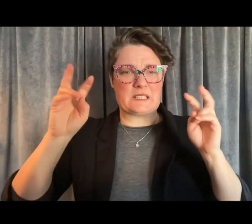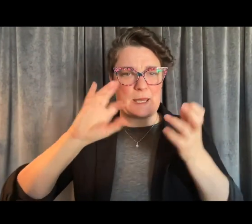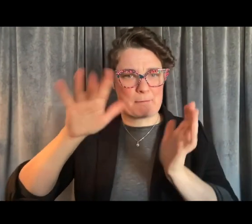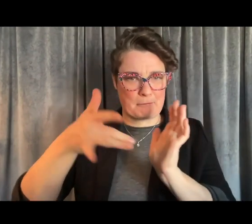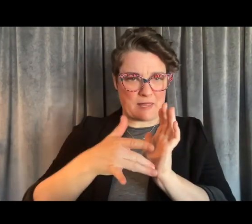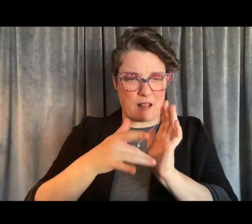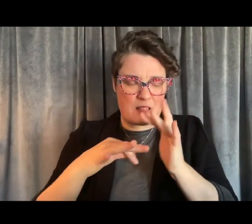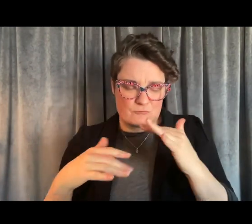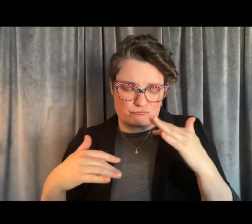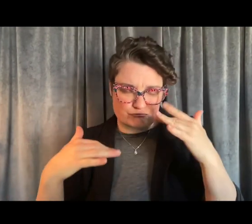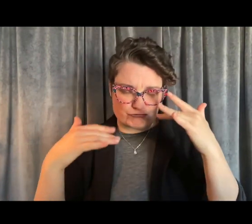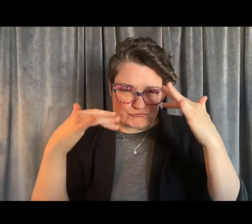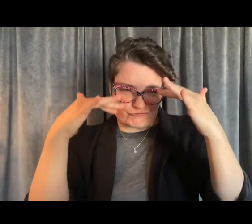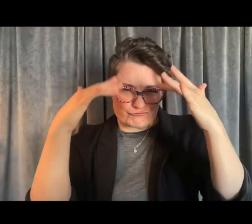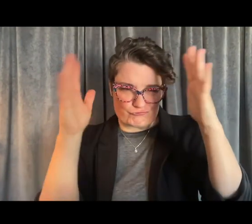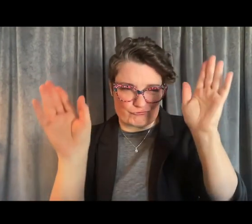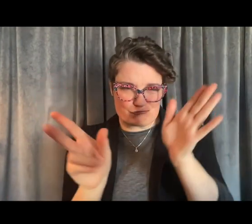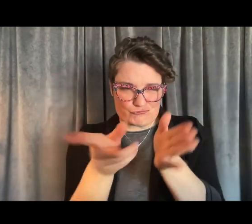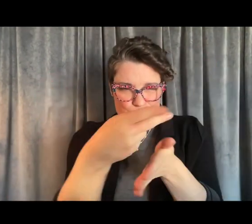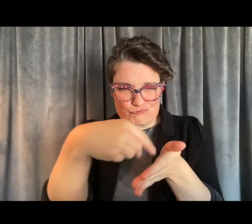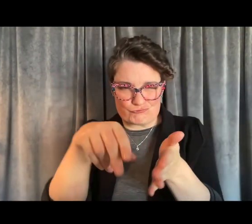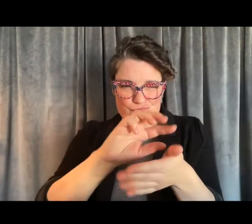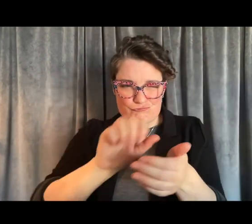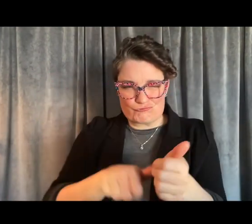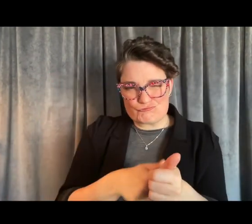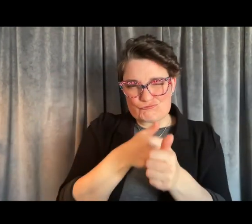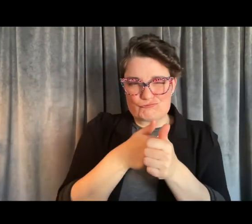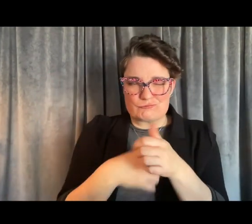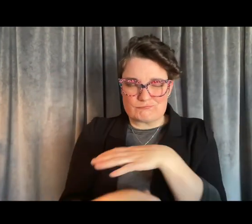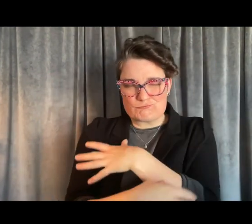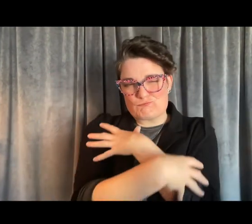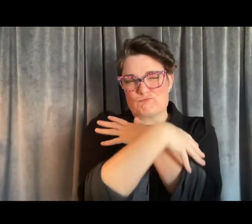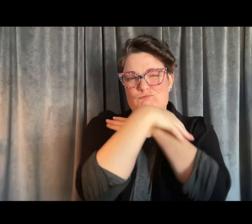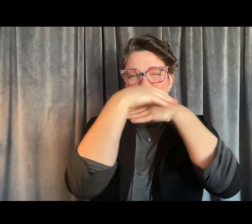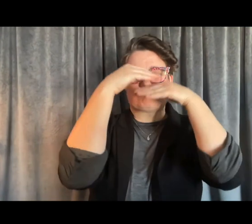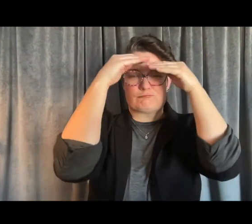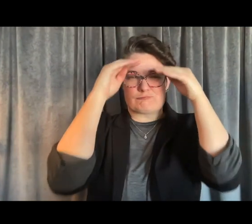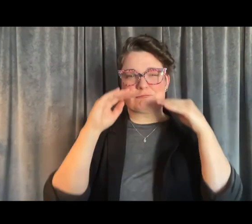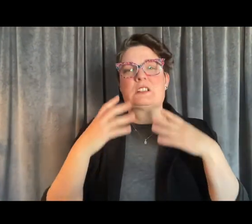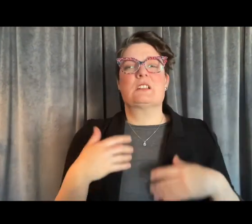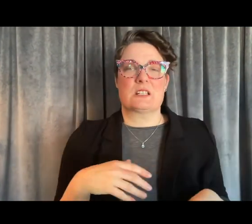You know, so I was really challenged, but also grateful to invoke that feeling.